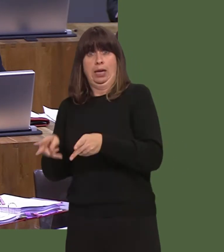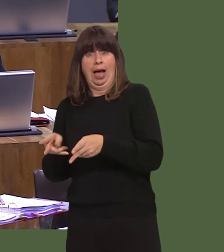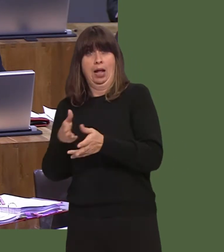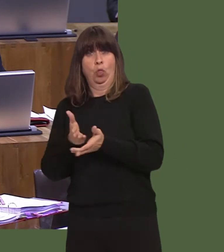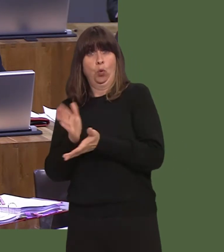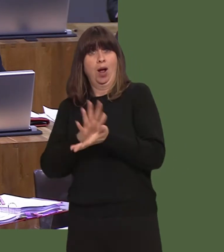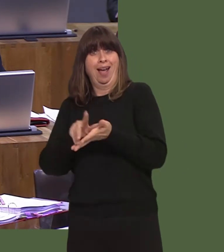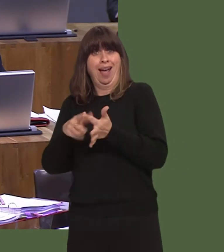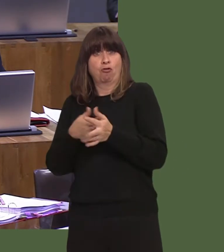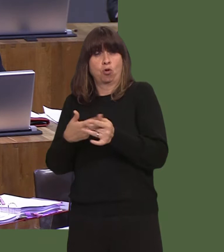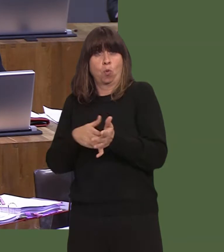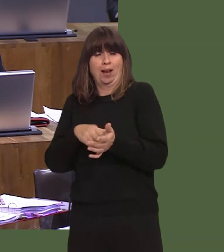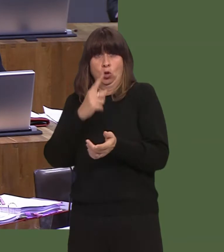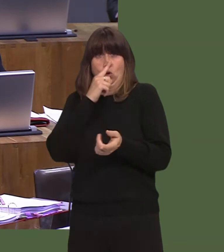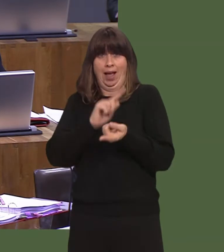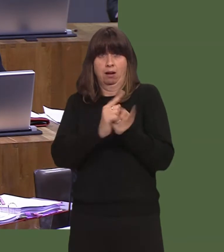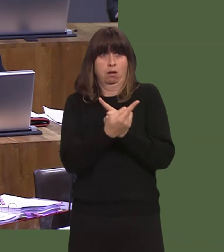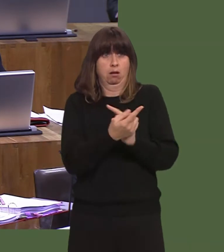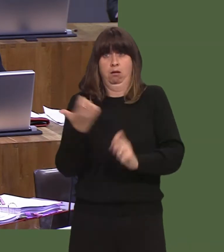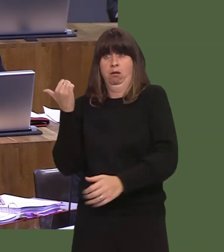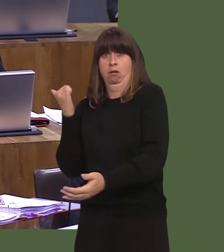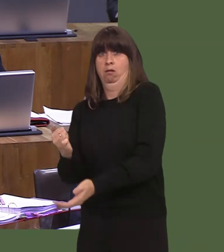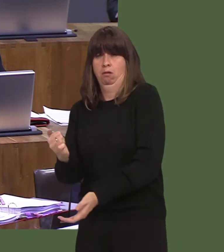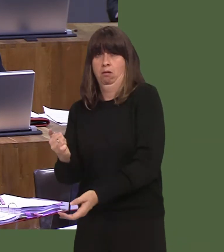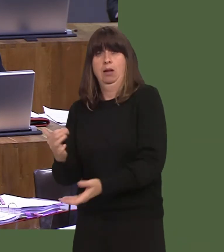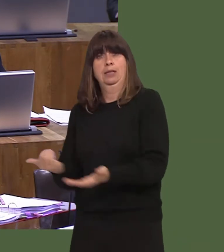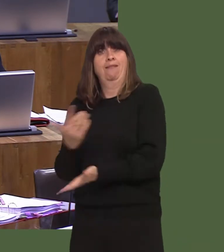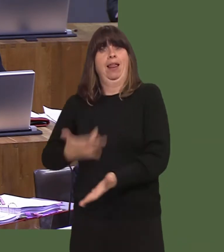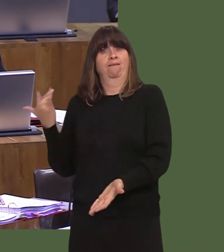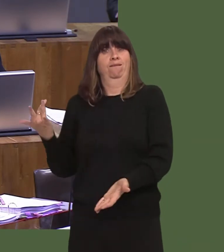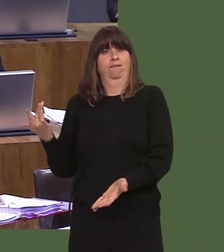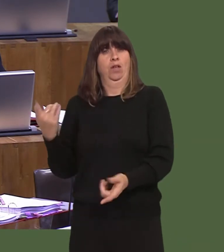morphine drugs and that familyóoverdoses of those drugsóand brings people back very